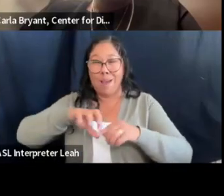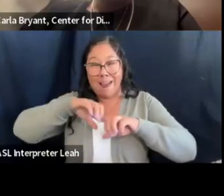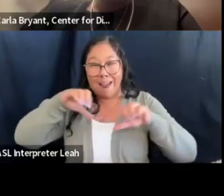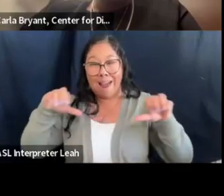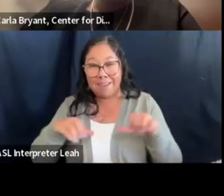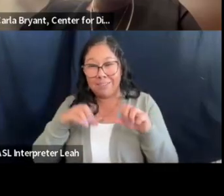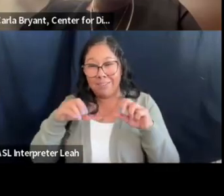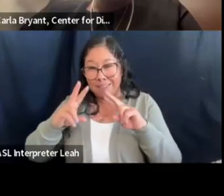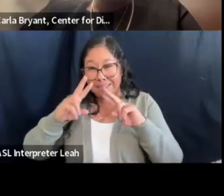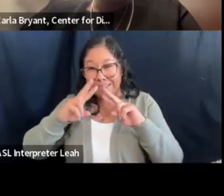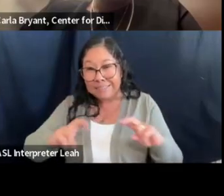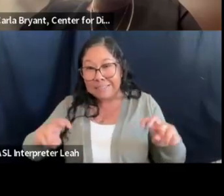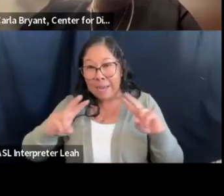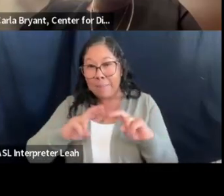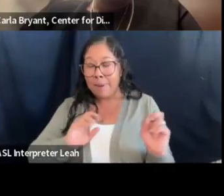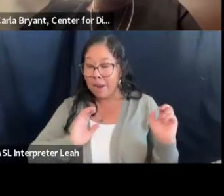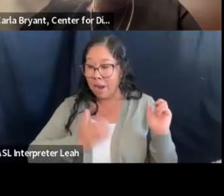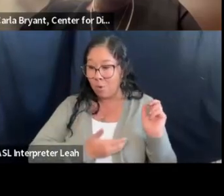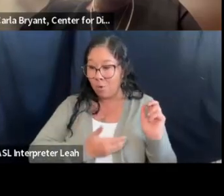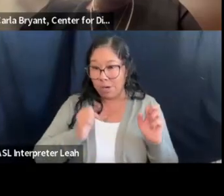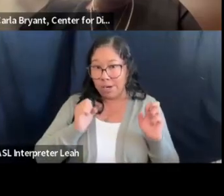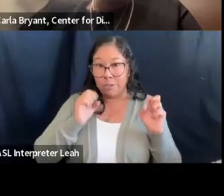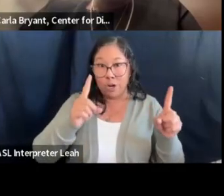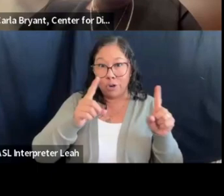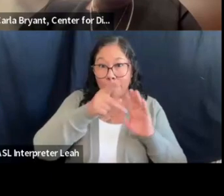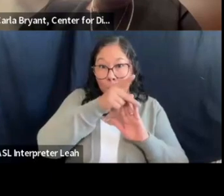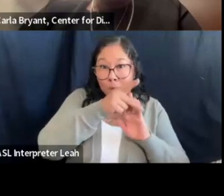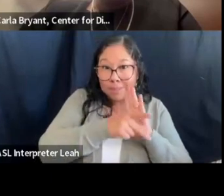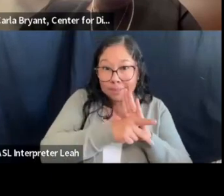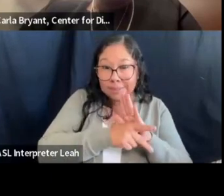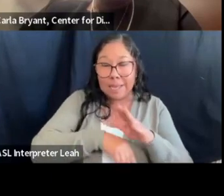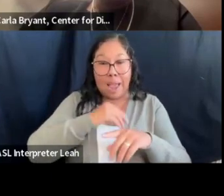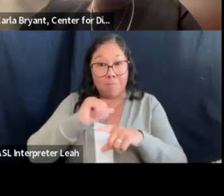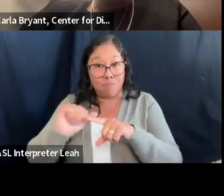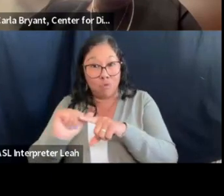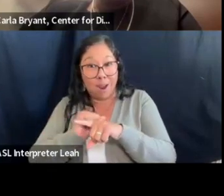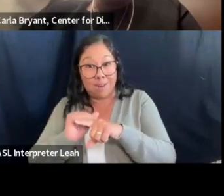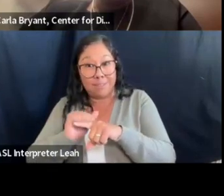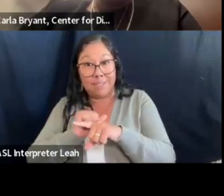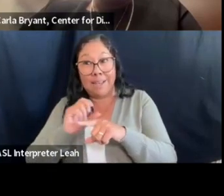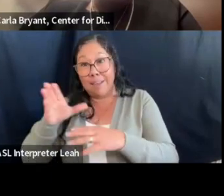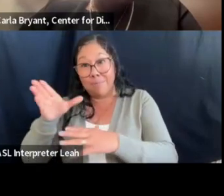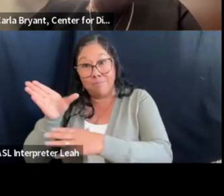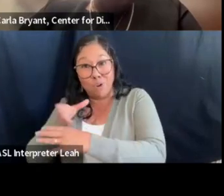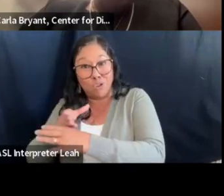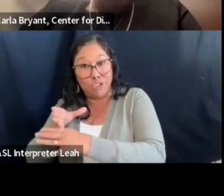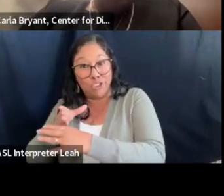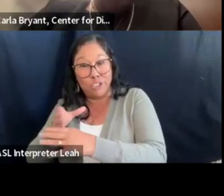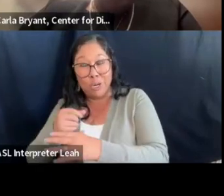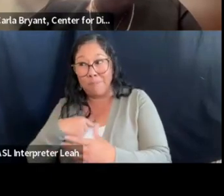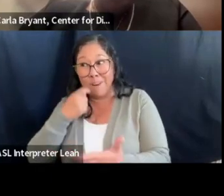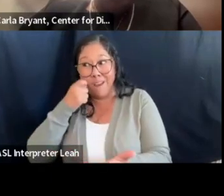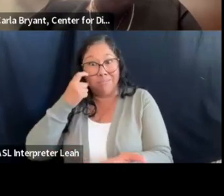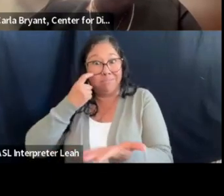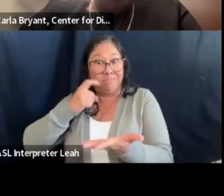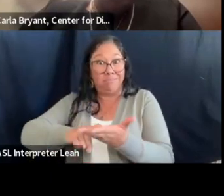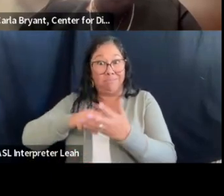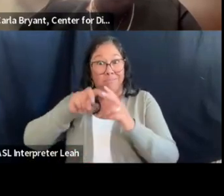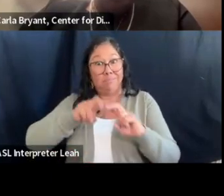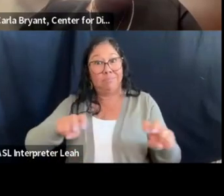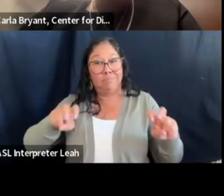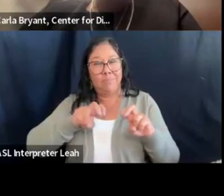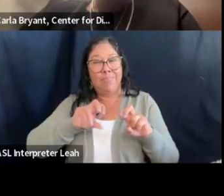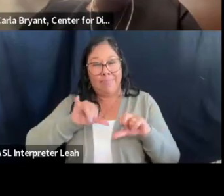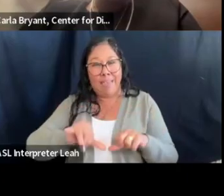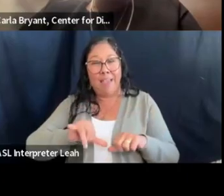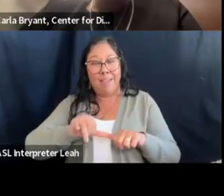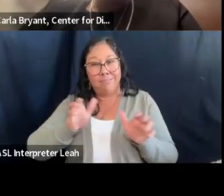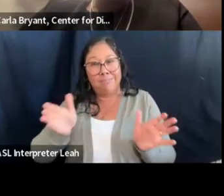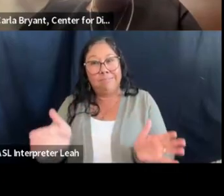um our educational policies and practices and partnerships is what perpetuates the harm. Um